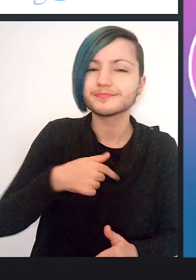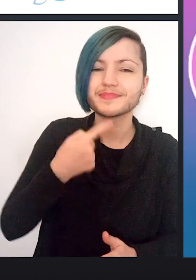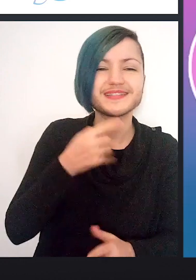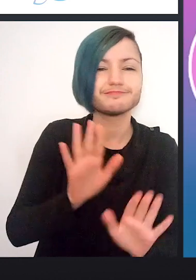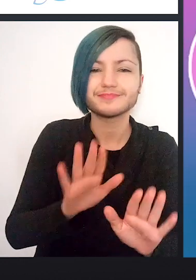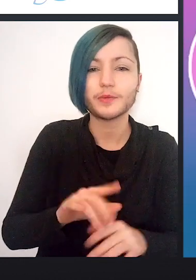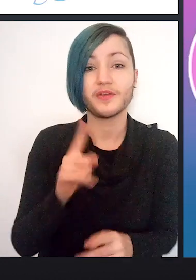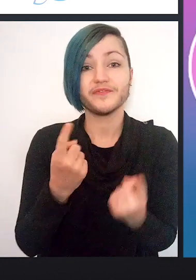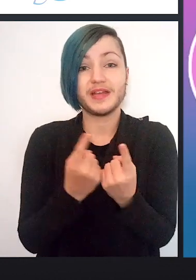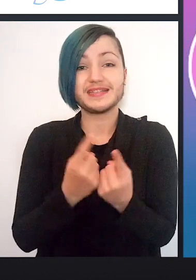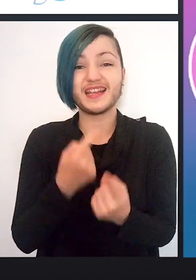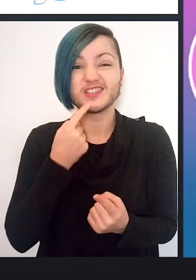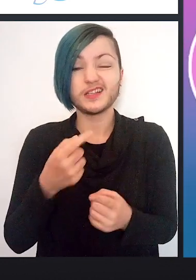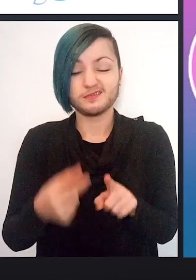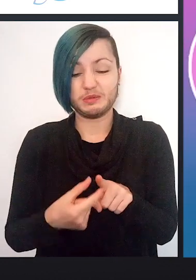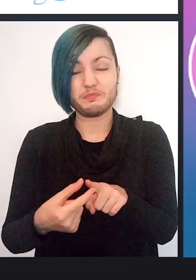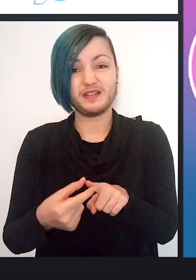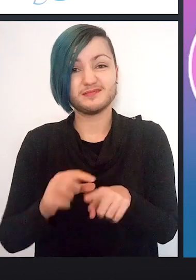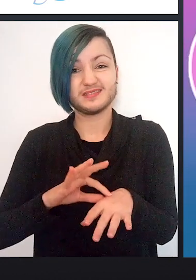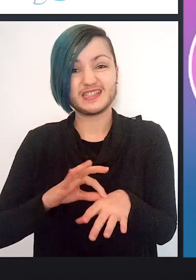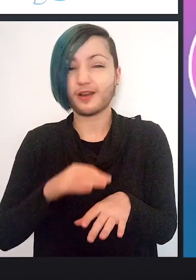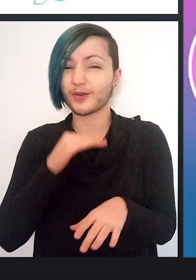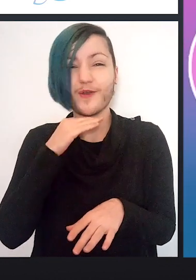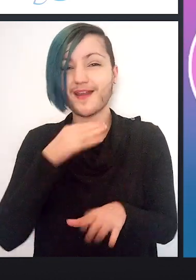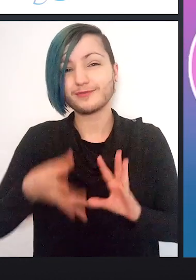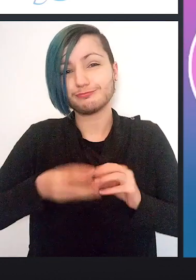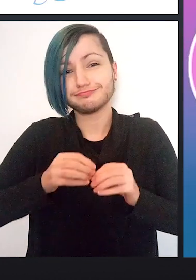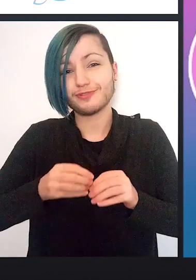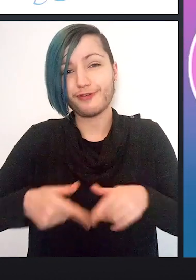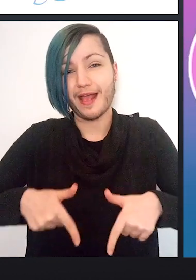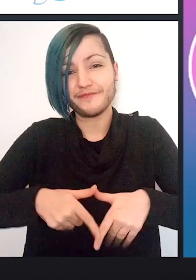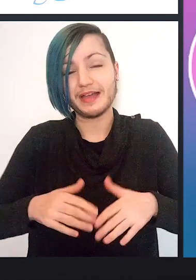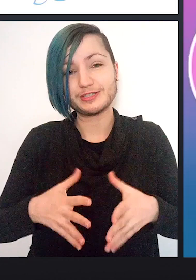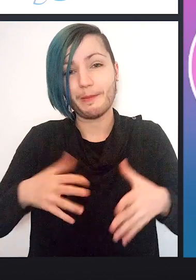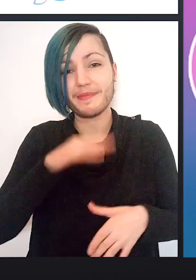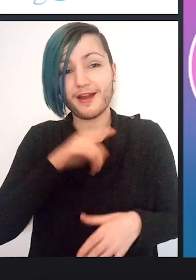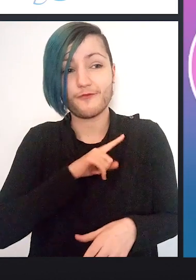I didn't have enough skin to make a big enough vagina, because she's quite big.